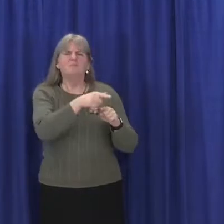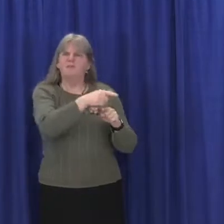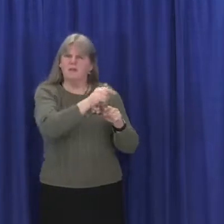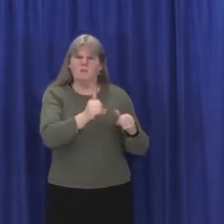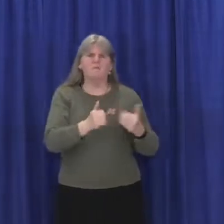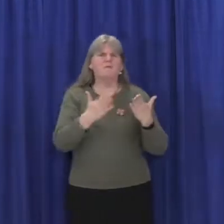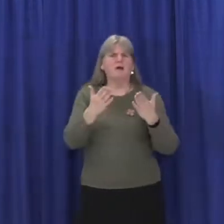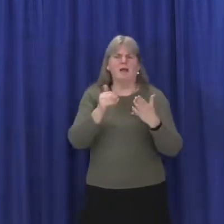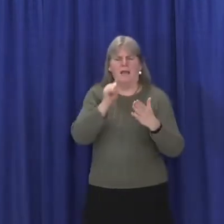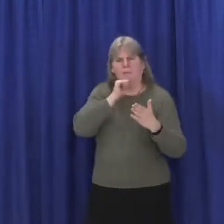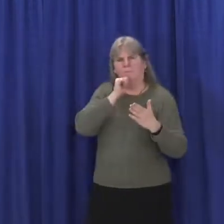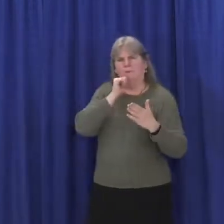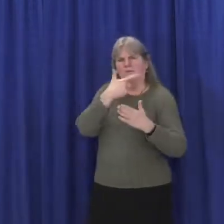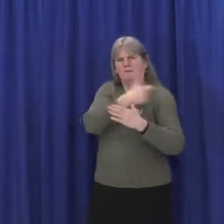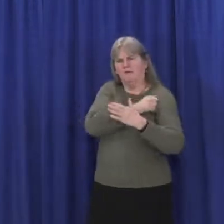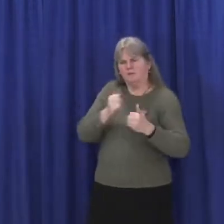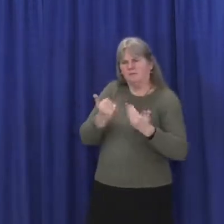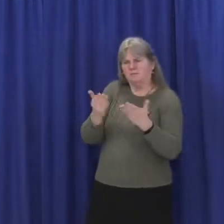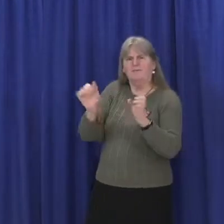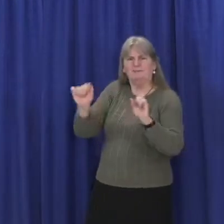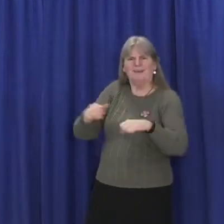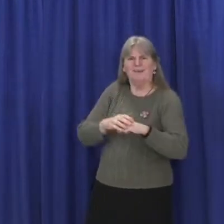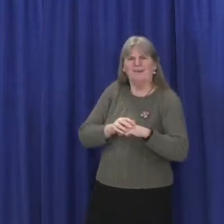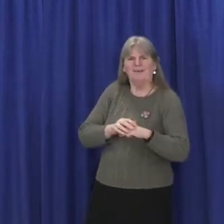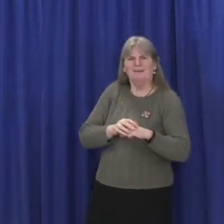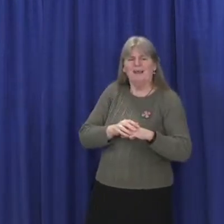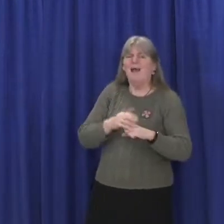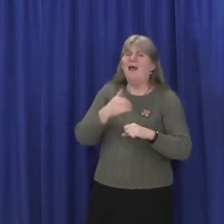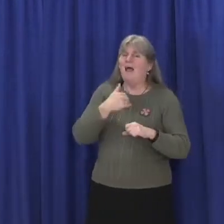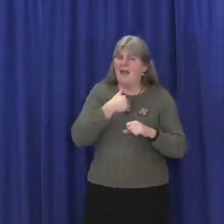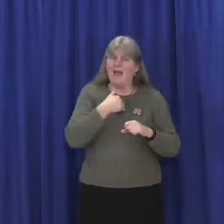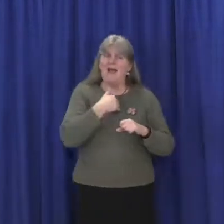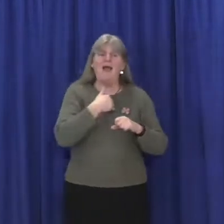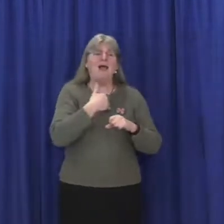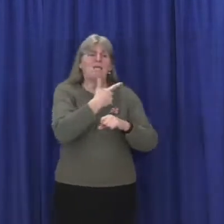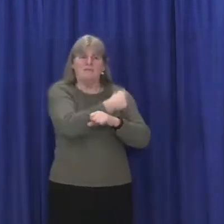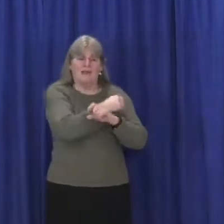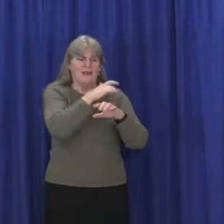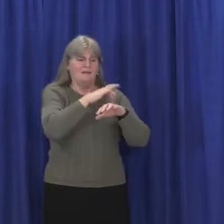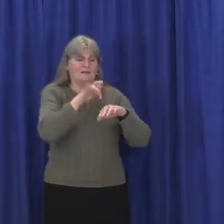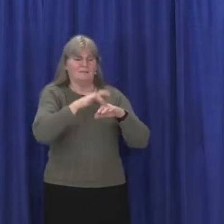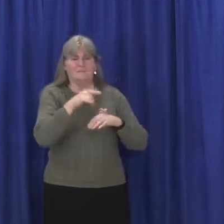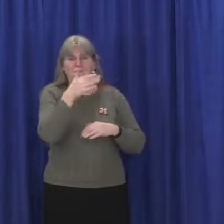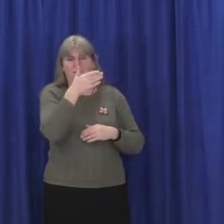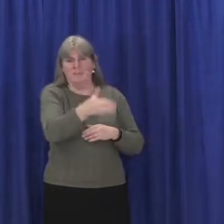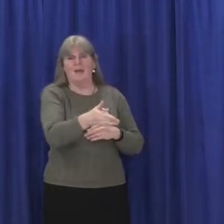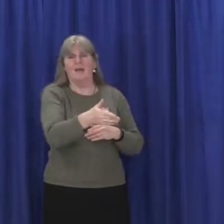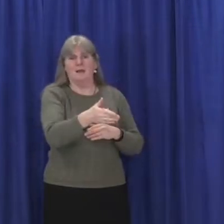So, there are many vaccine appointments that are offered when you see a few-- a few times on the--